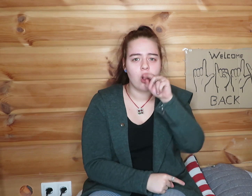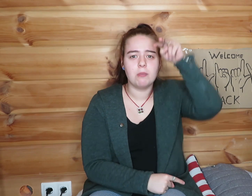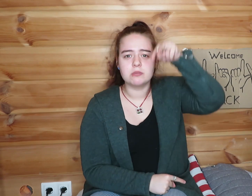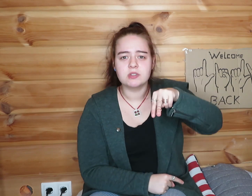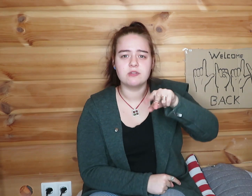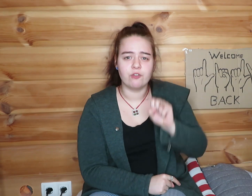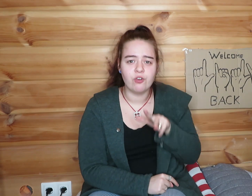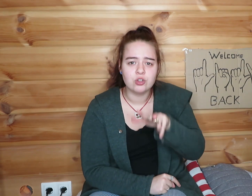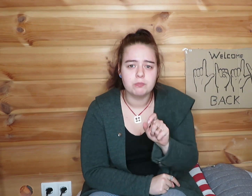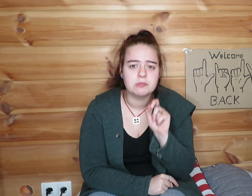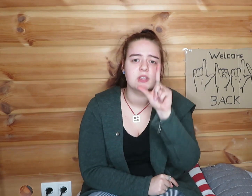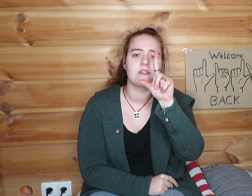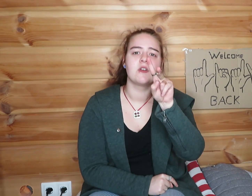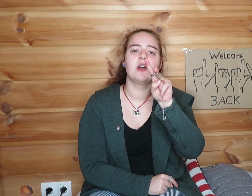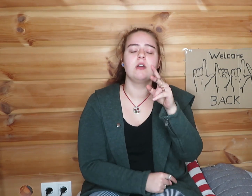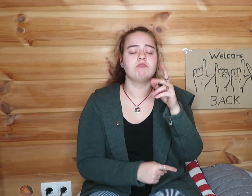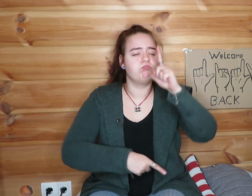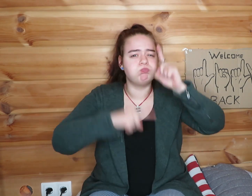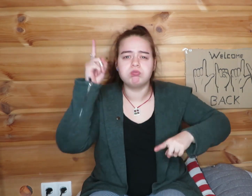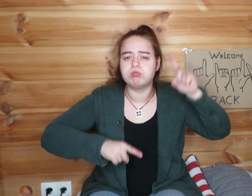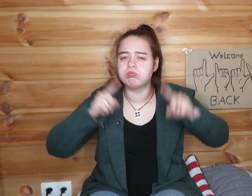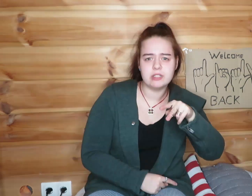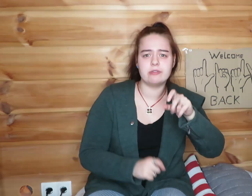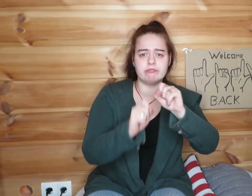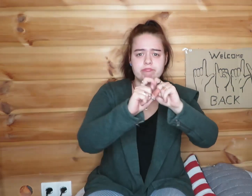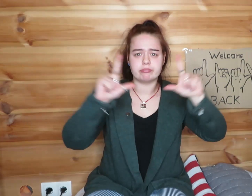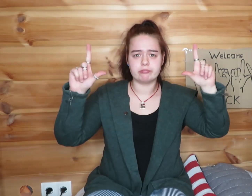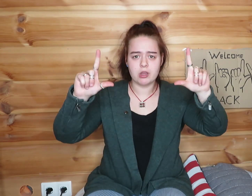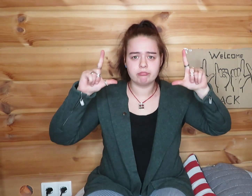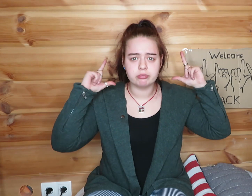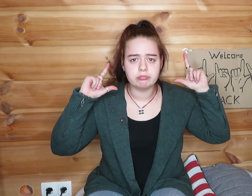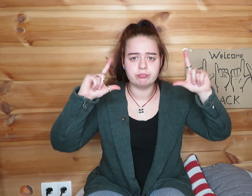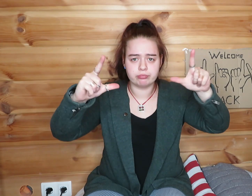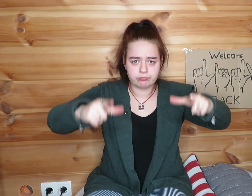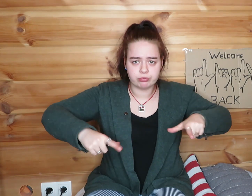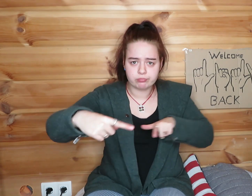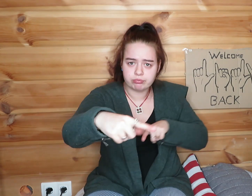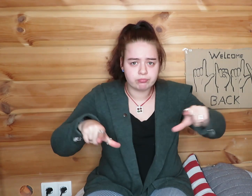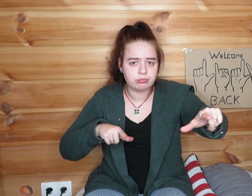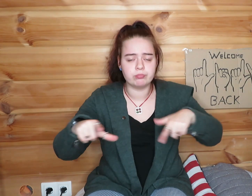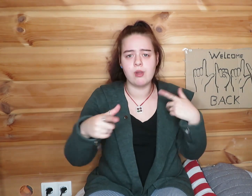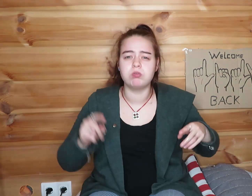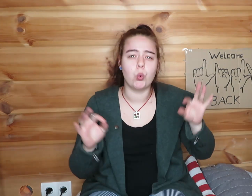From an birds-eye view or worms-eye view or any other perspective. You create a picture, which you can look at or step in it and you can rotate the layers.